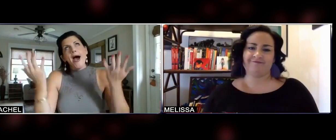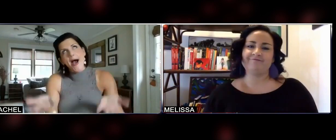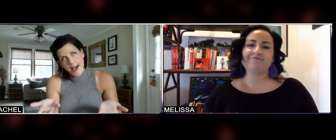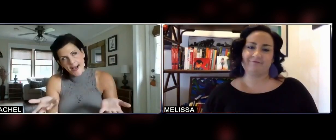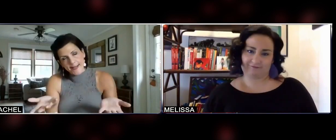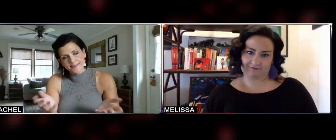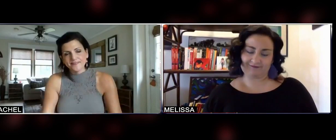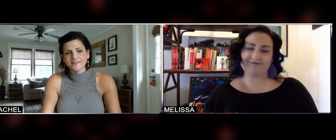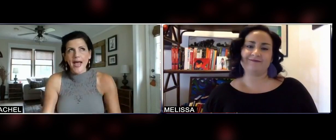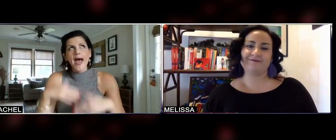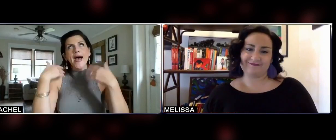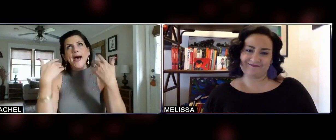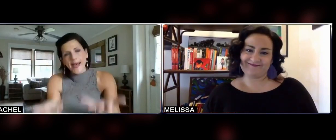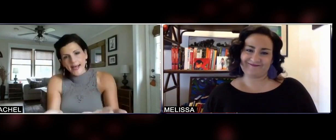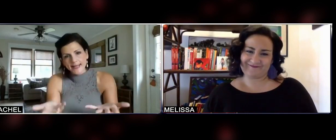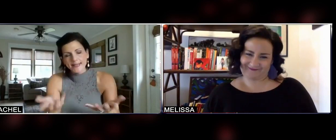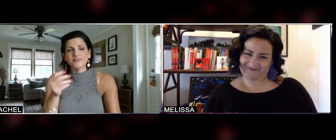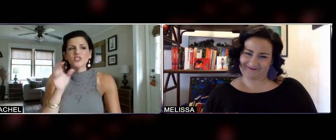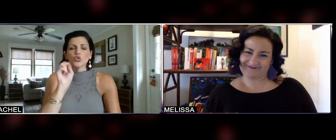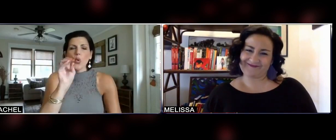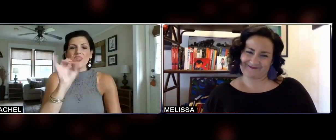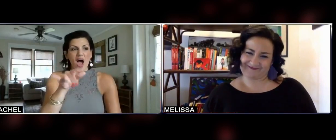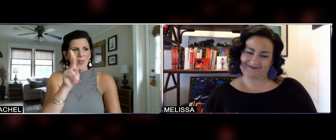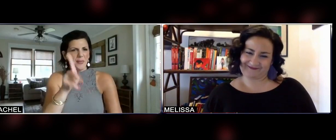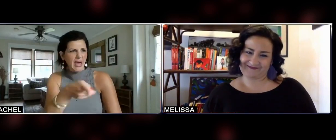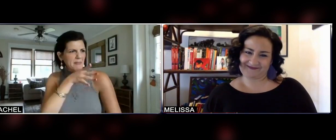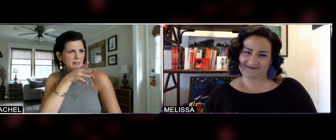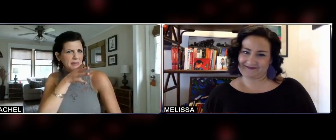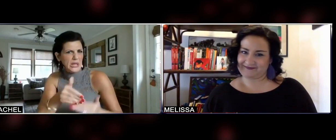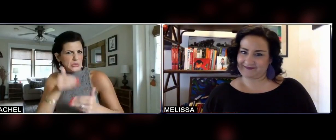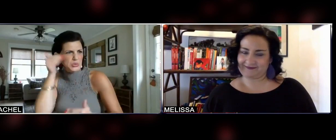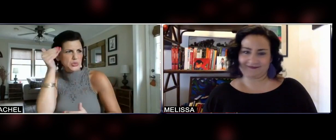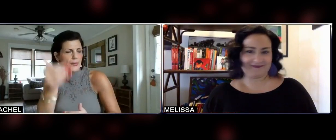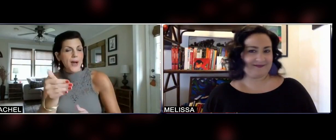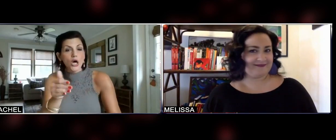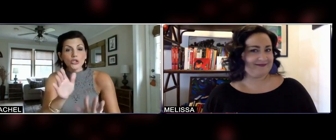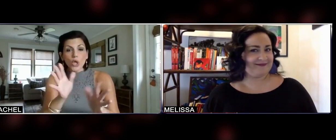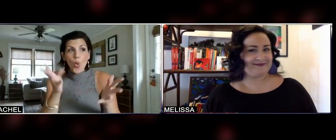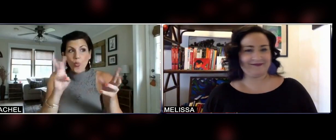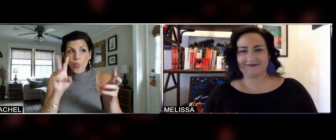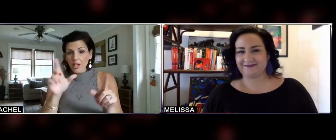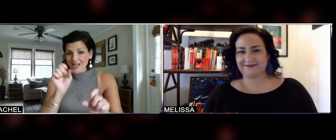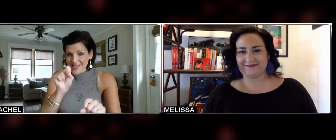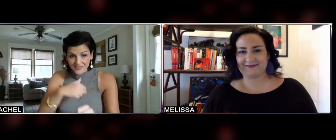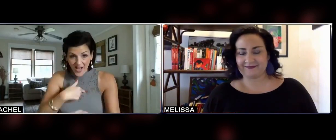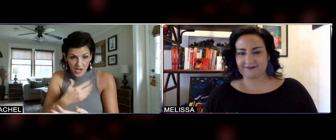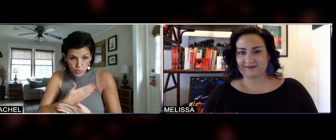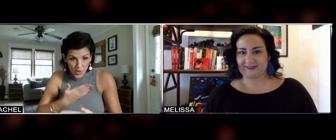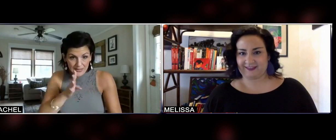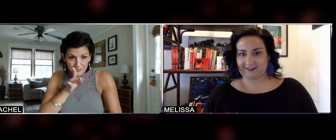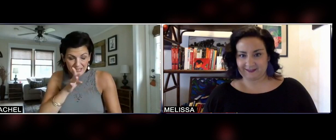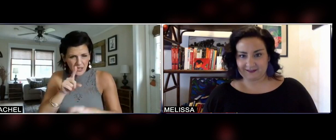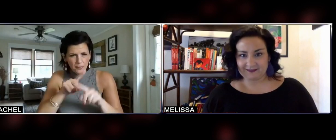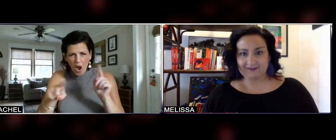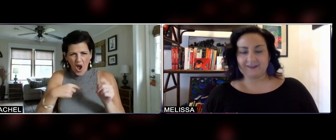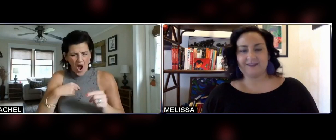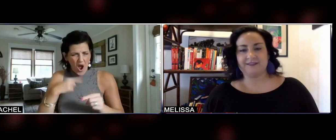Okay...people have told me that I speak too much. Well, yes, I enjoy speaking, but I always make sure